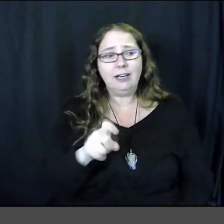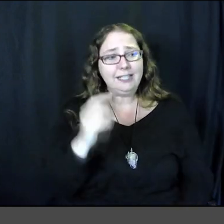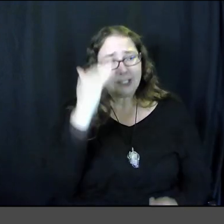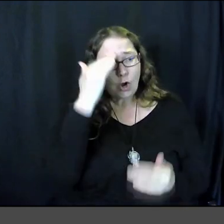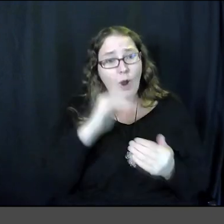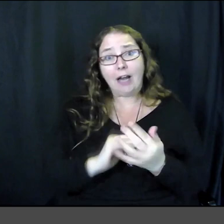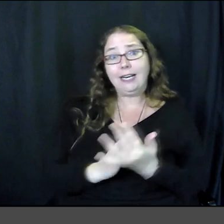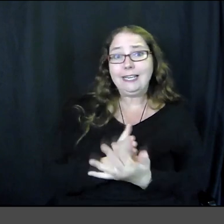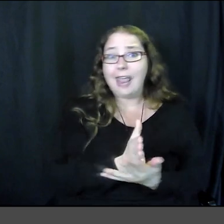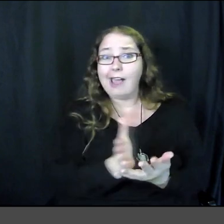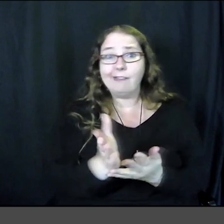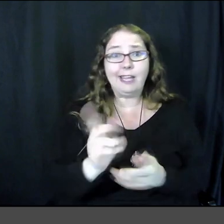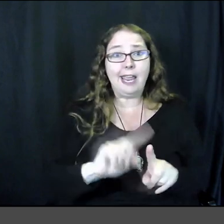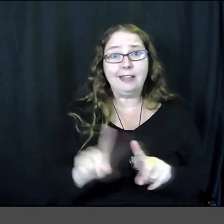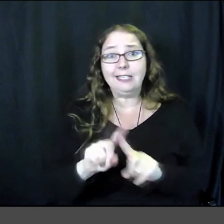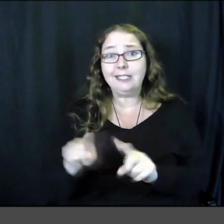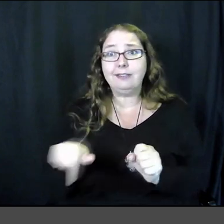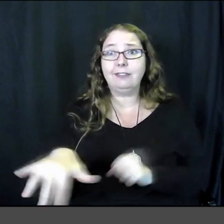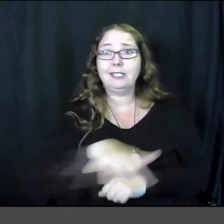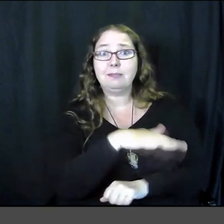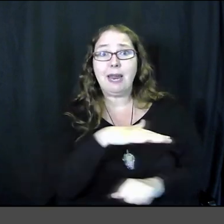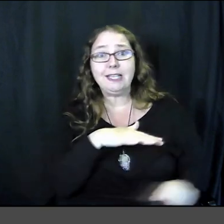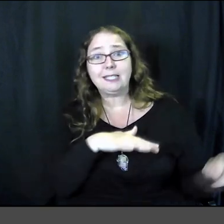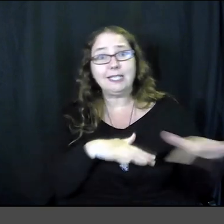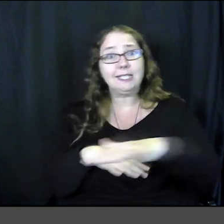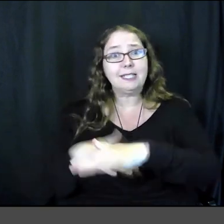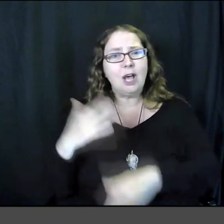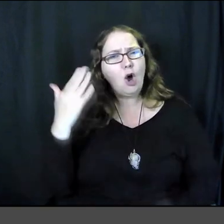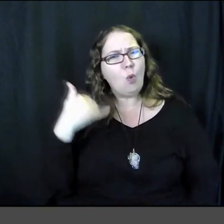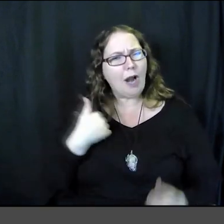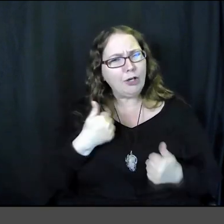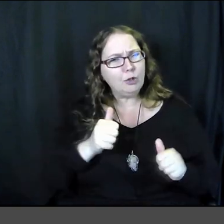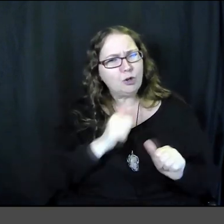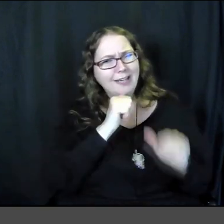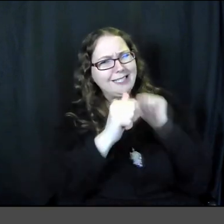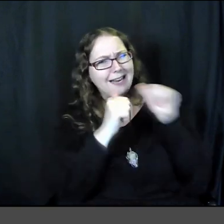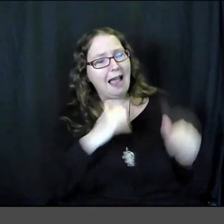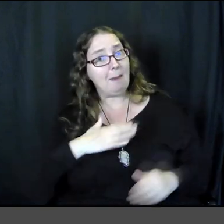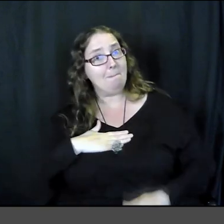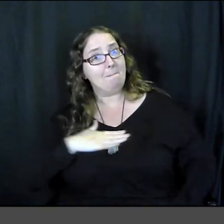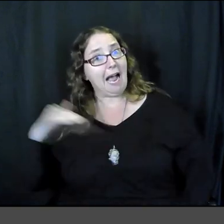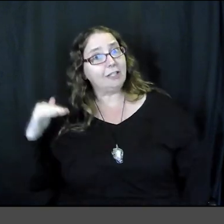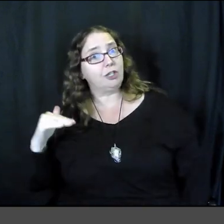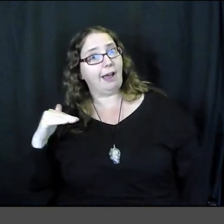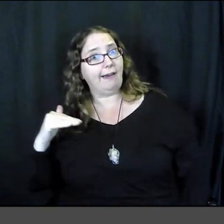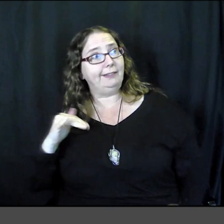AND WHY ARE YOU SITTING UP HERE TRYING TO DENY MY BABY THAT ABILITY TO HAVE THE KNOWLEDGE, TO BE ABLE TO DO THAT?